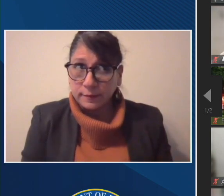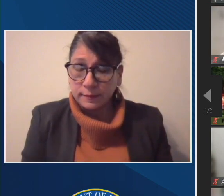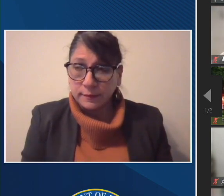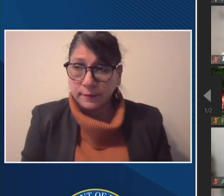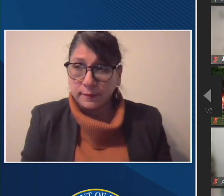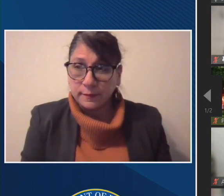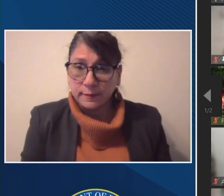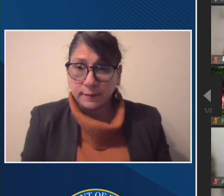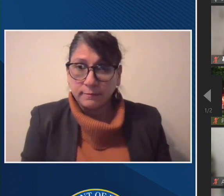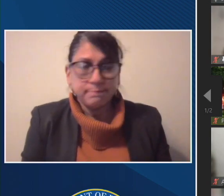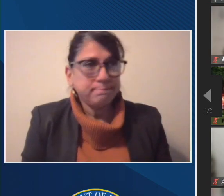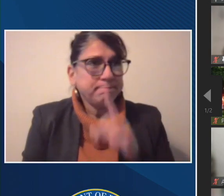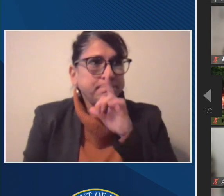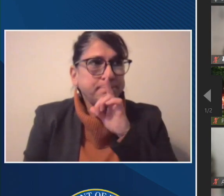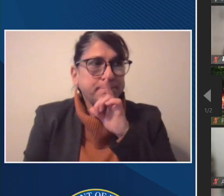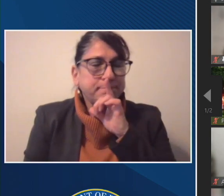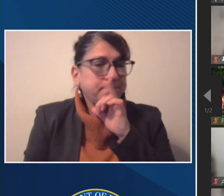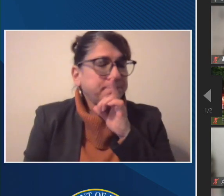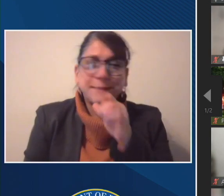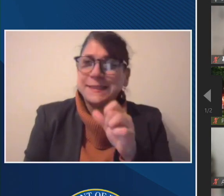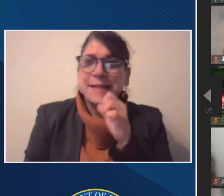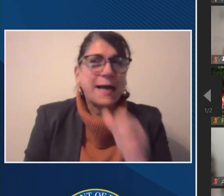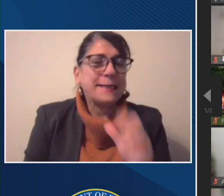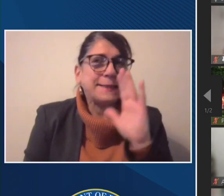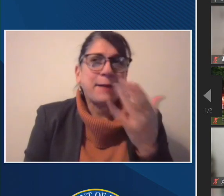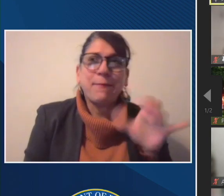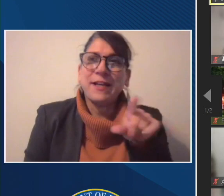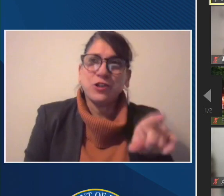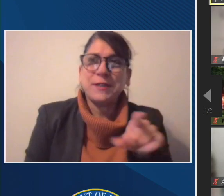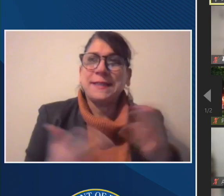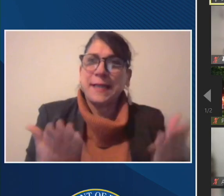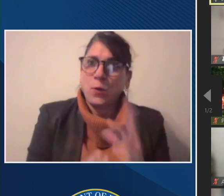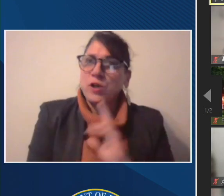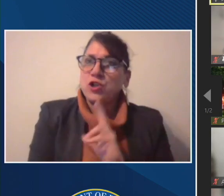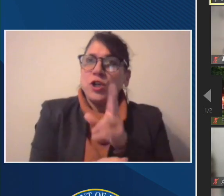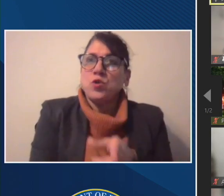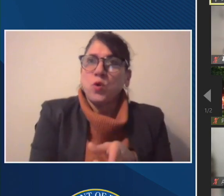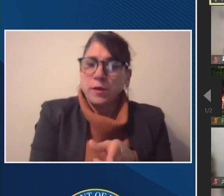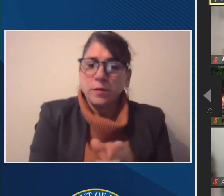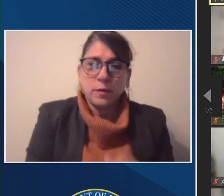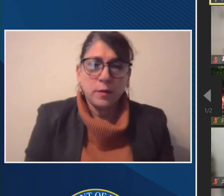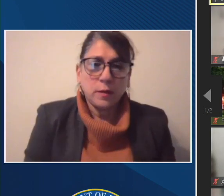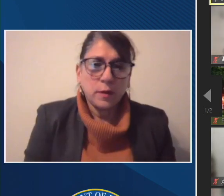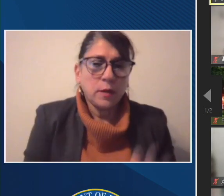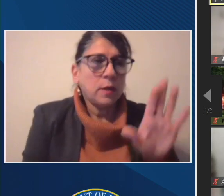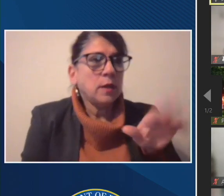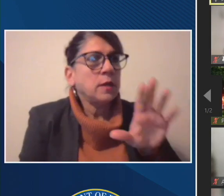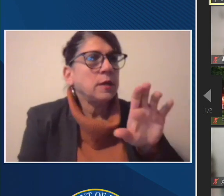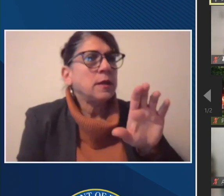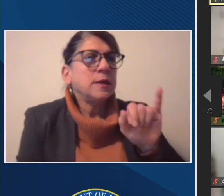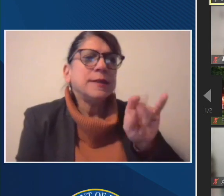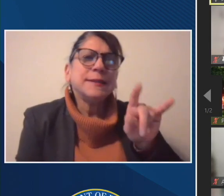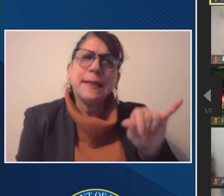It doesn't look like she is if she joins. Cindy? I did see her earlier and I had been in